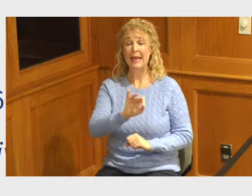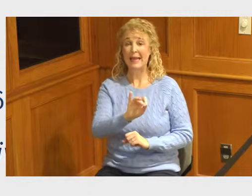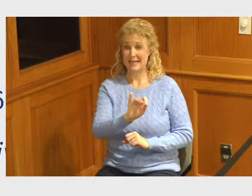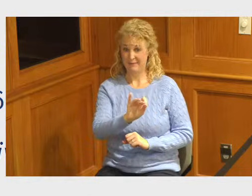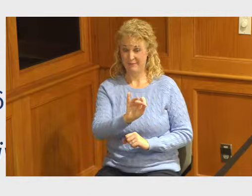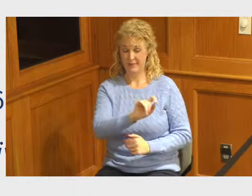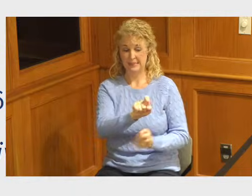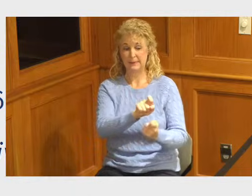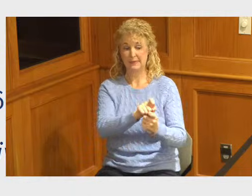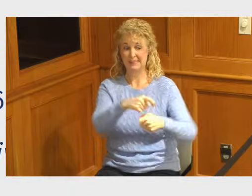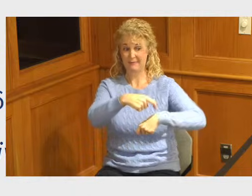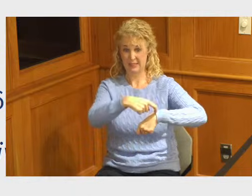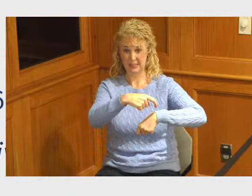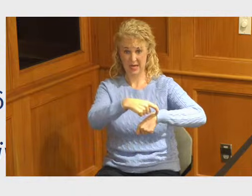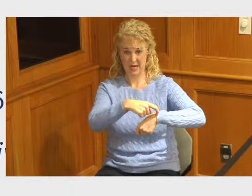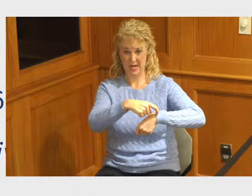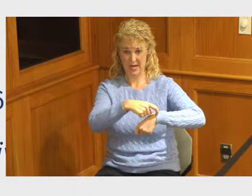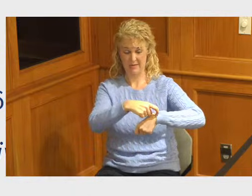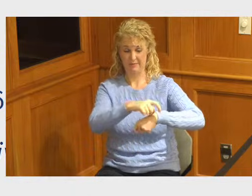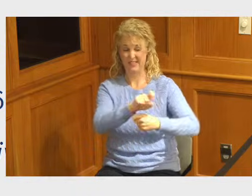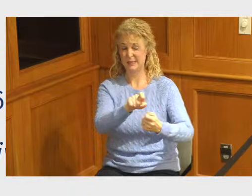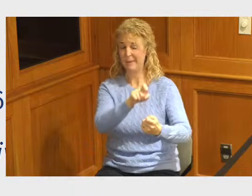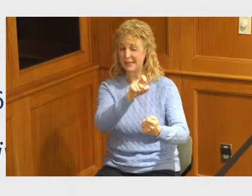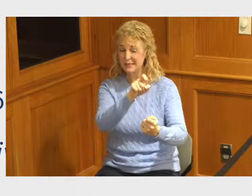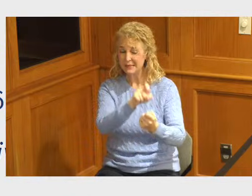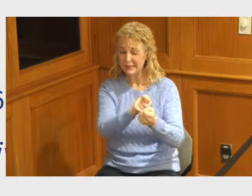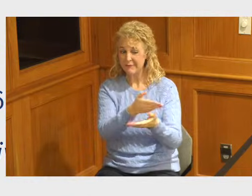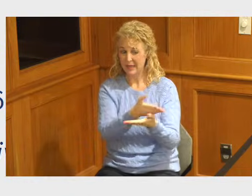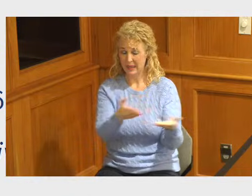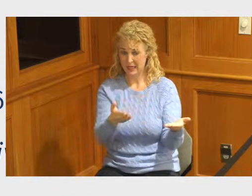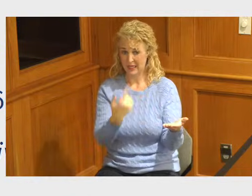get these three or four things that you have to get done for us to know the project will work,